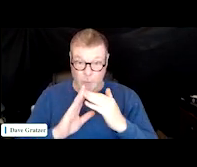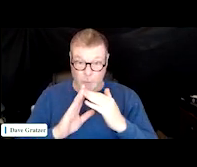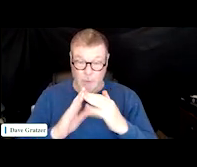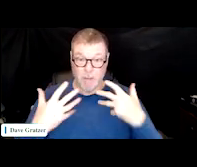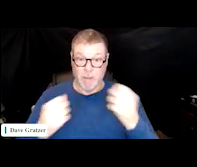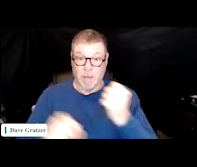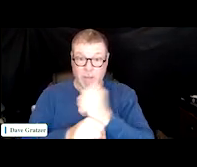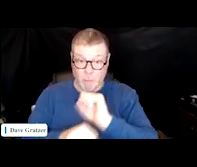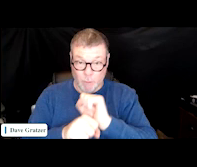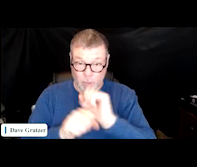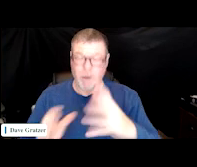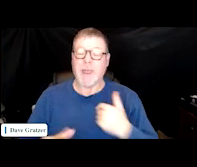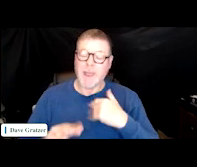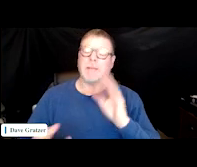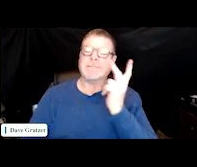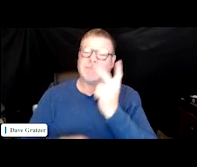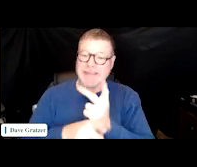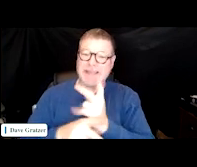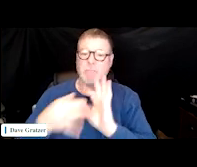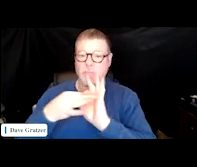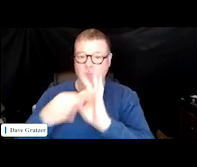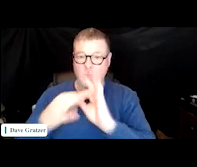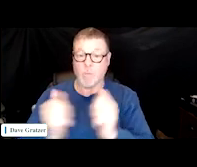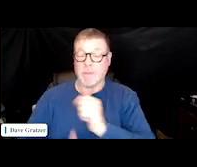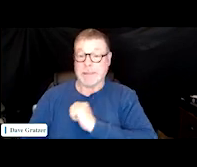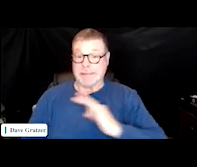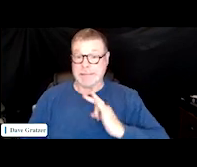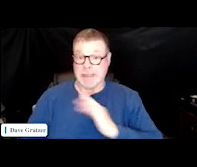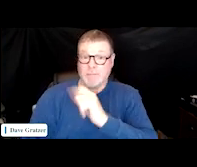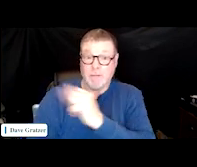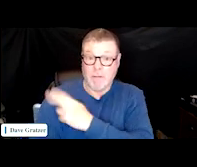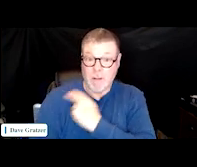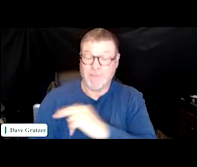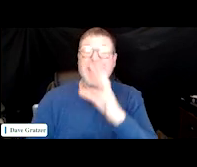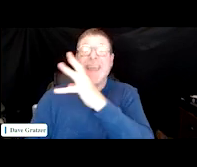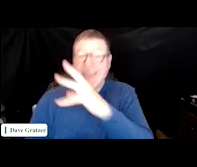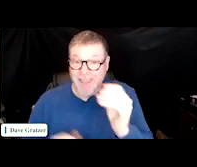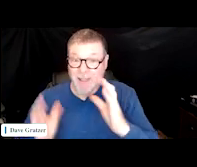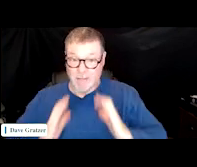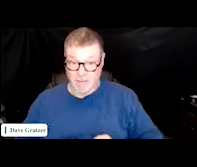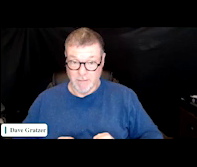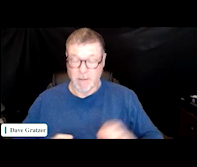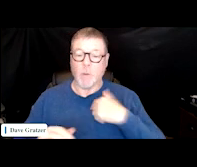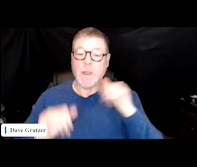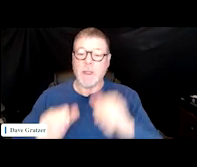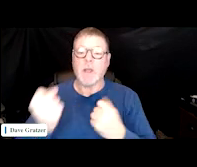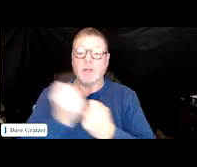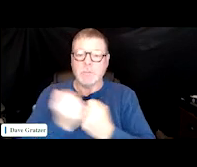I maintained a relationship with the hospital staff and the client. That way I can be able to support in a warm handoff